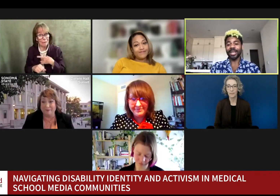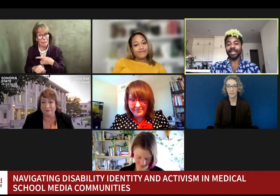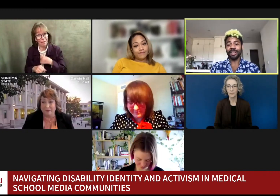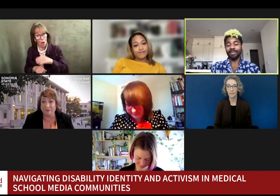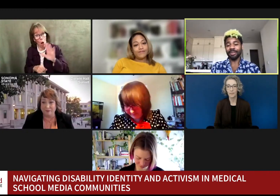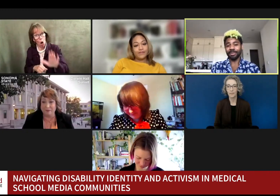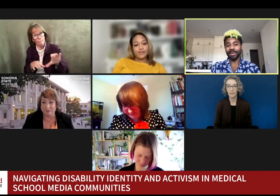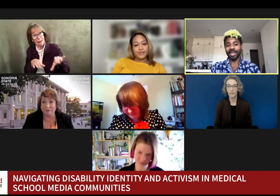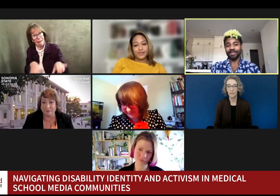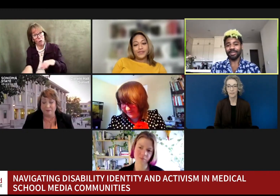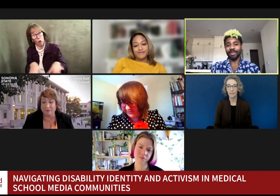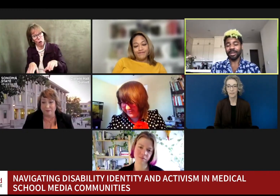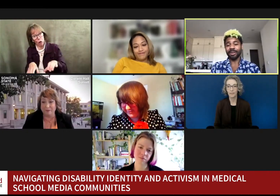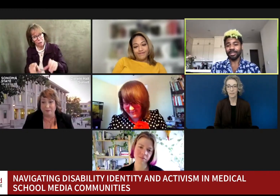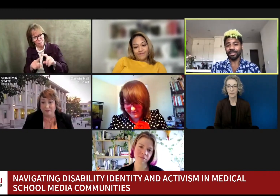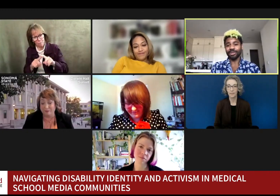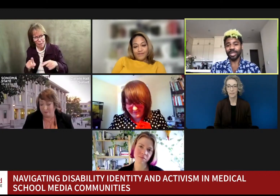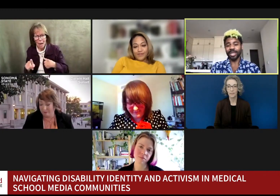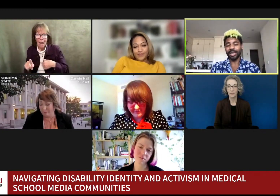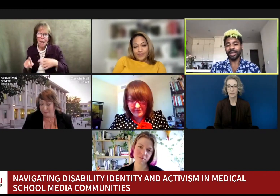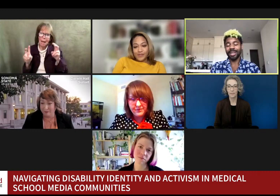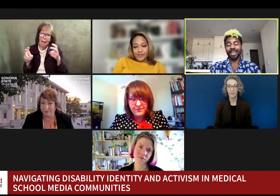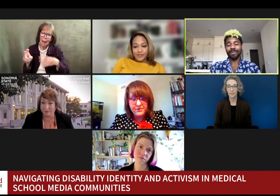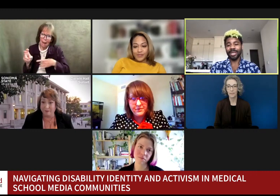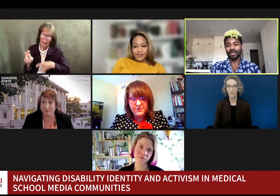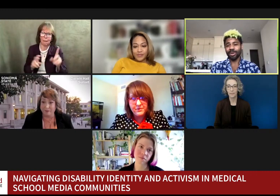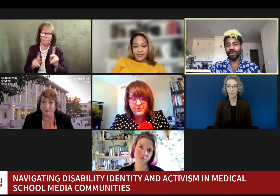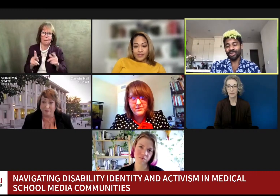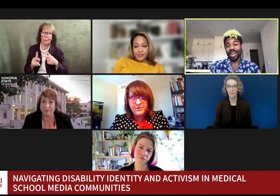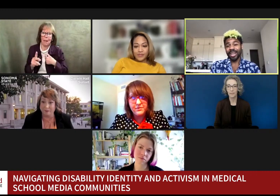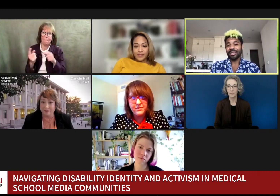I love everybody I've met on social media because we're all trying.